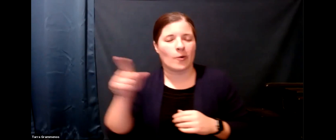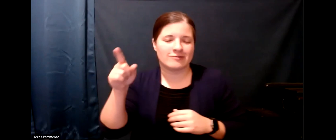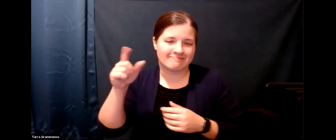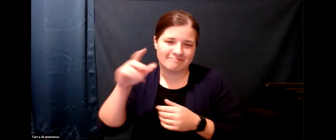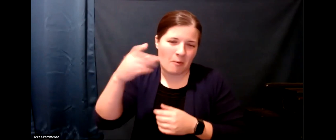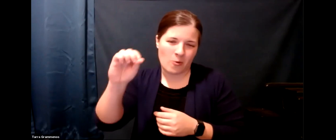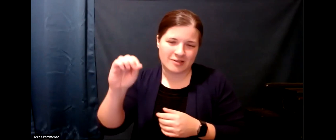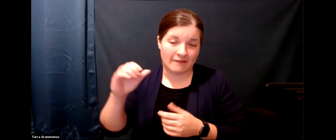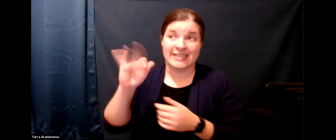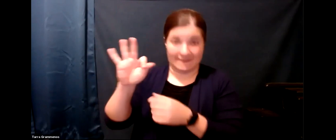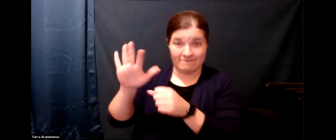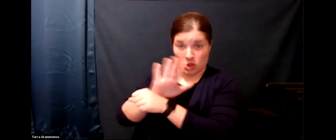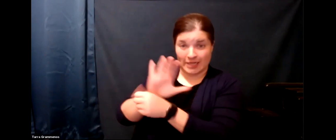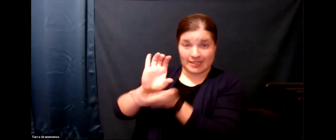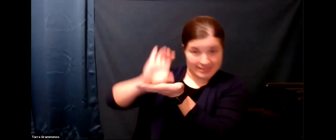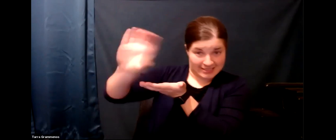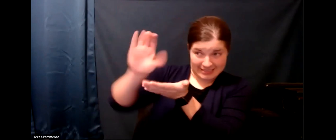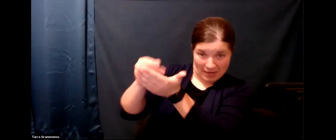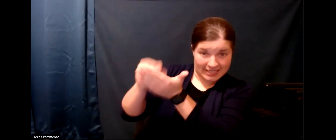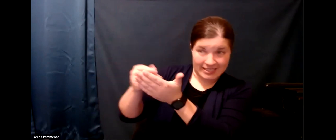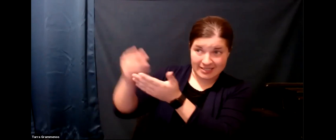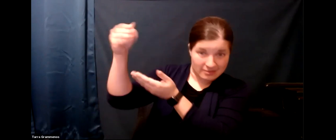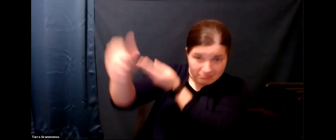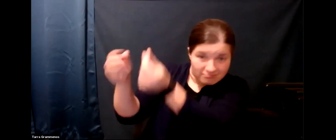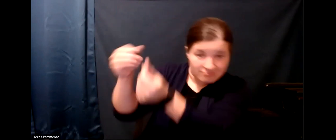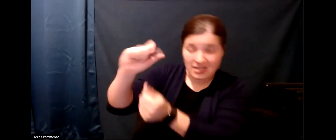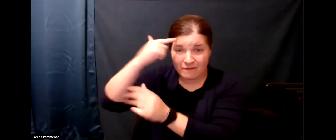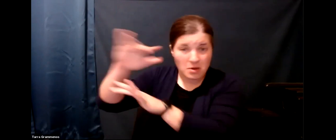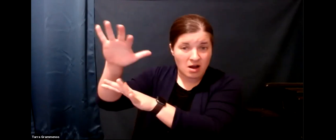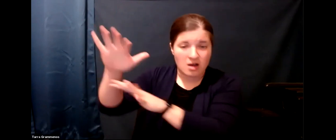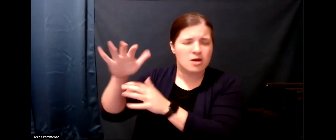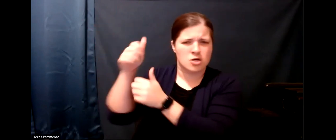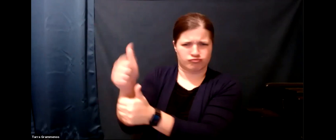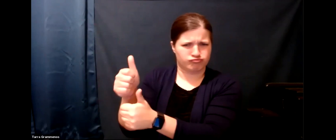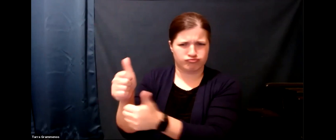funded that they could handle it. They have the personnel. They have the people.